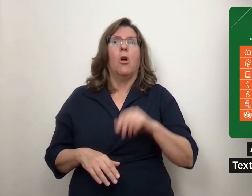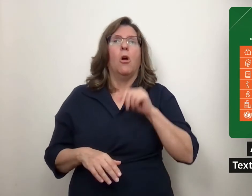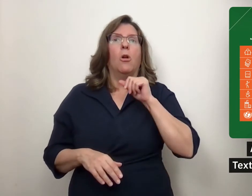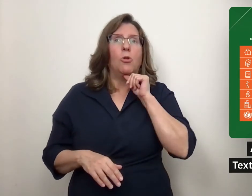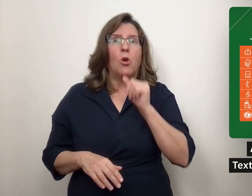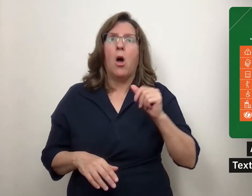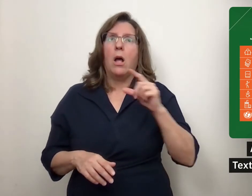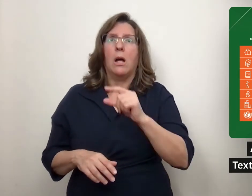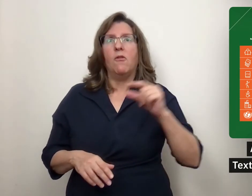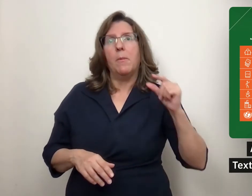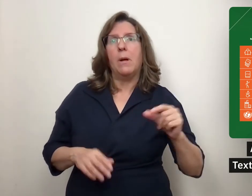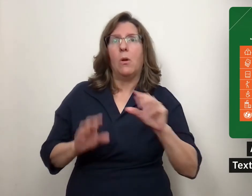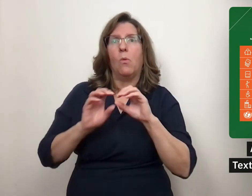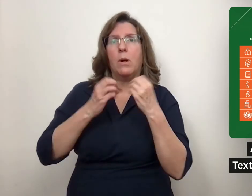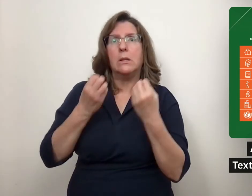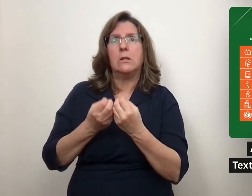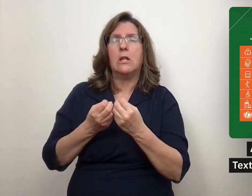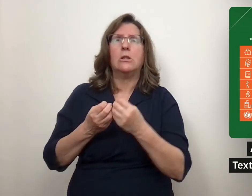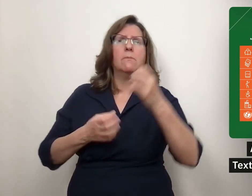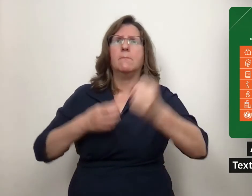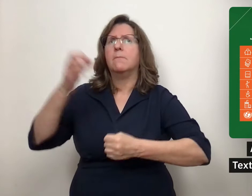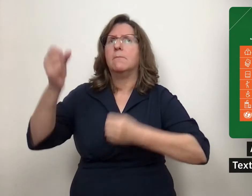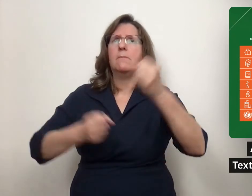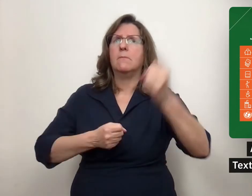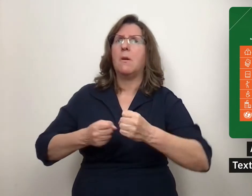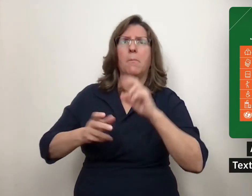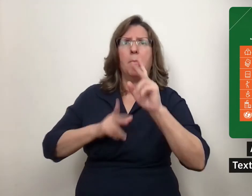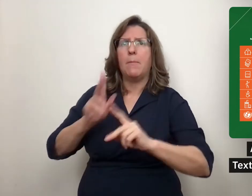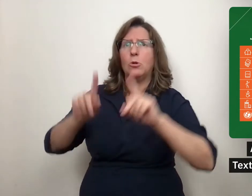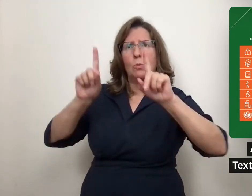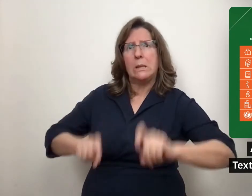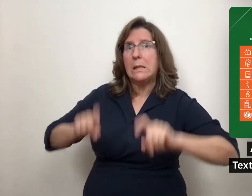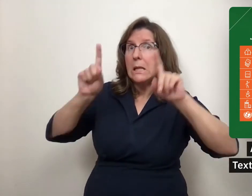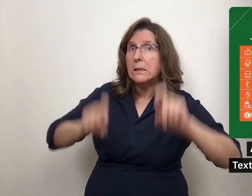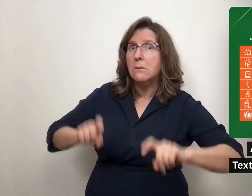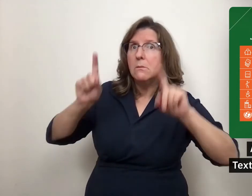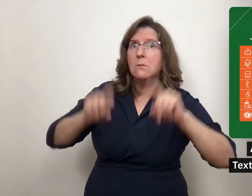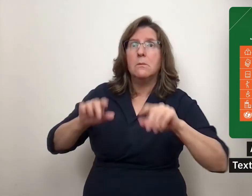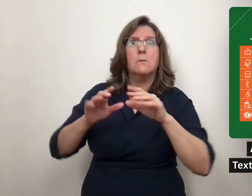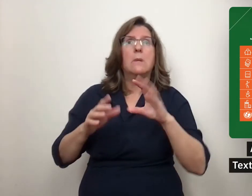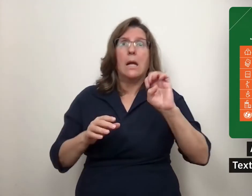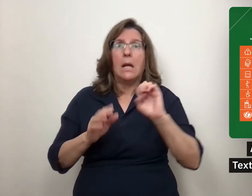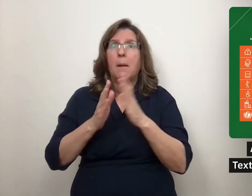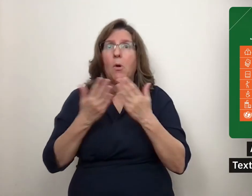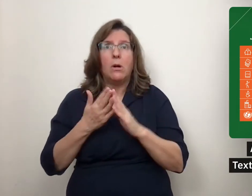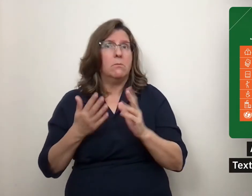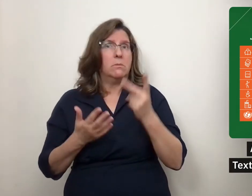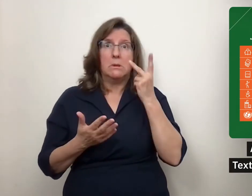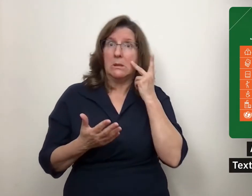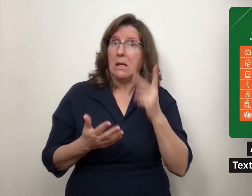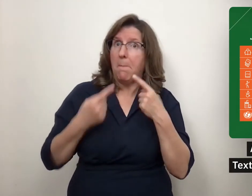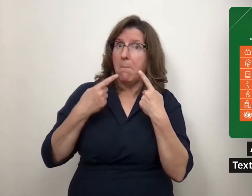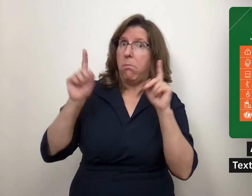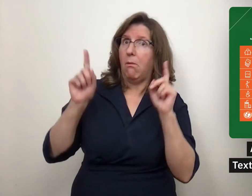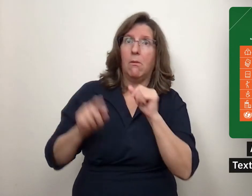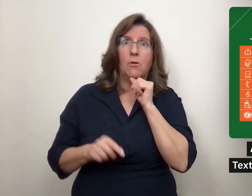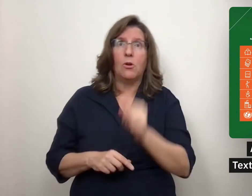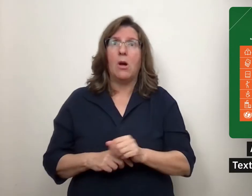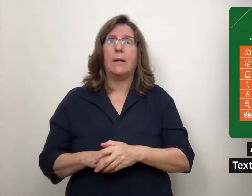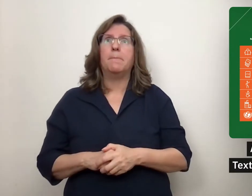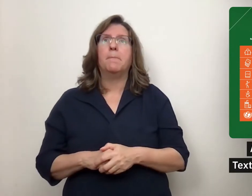Non-Governmental Organizations recruit evaluators, to determine the effectiveness of the e-book.